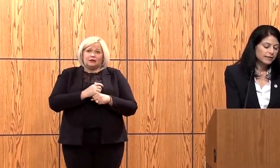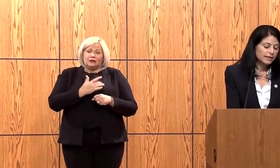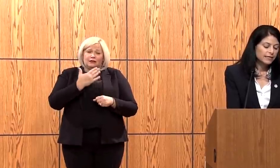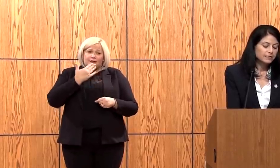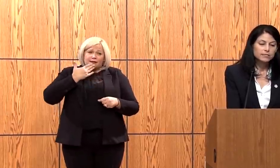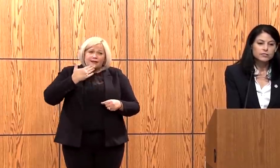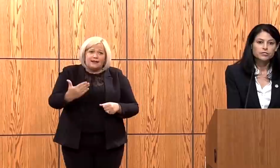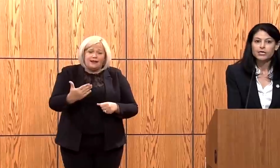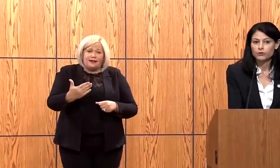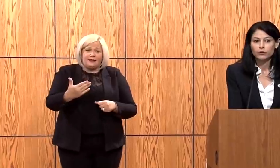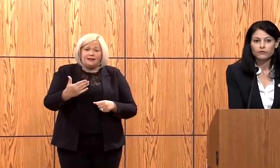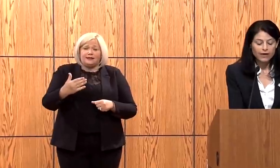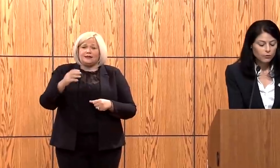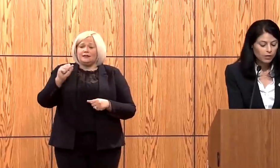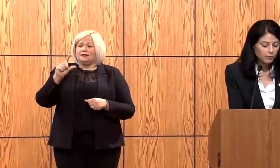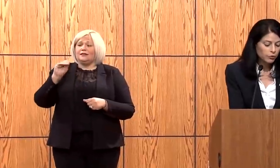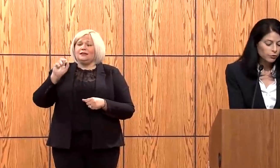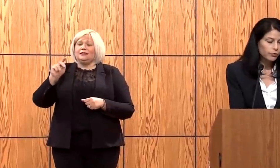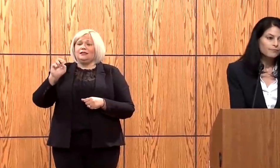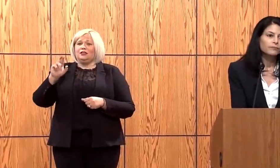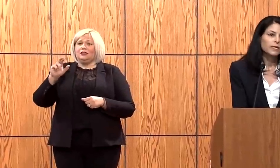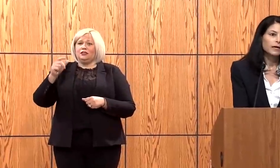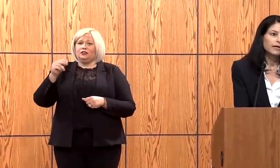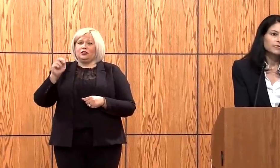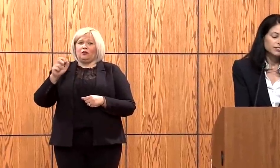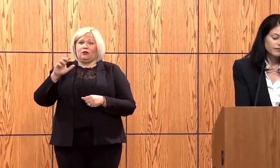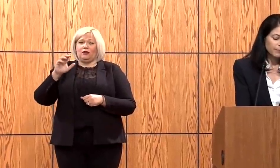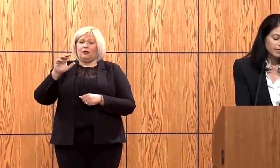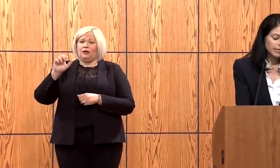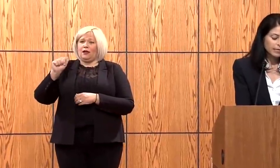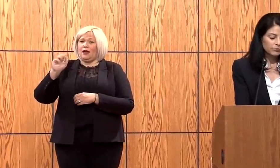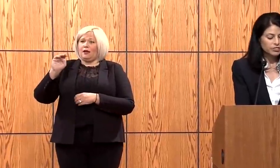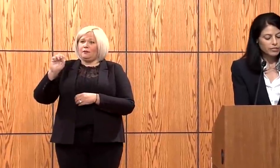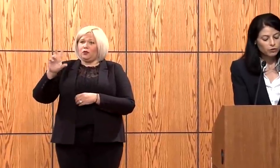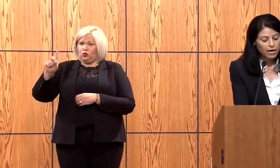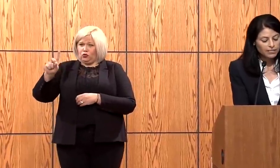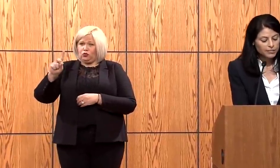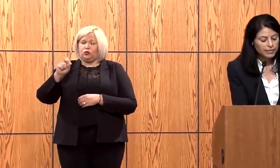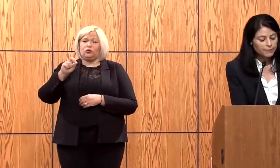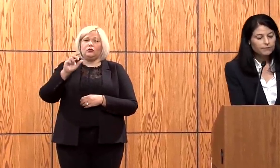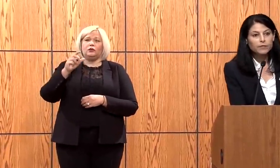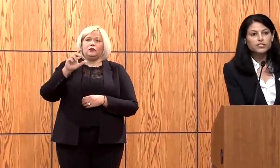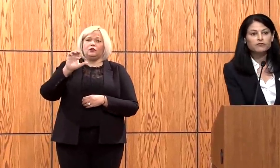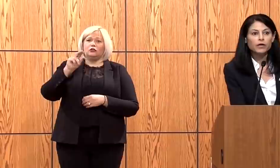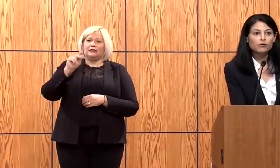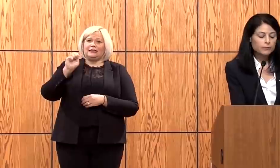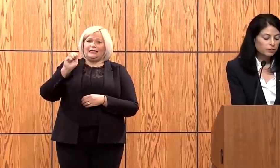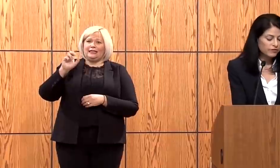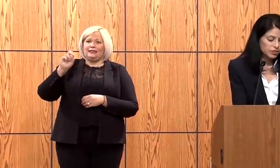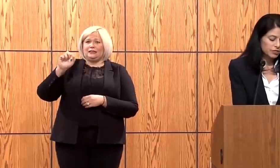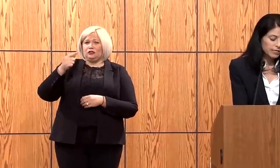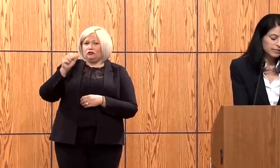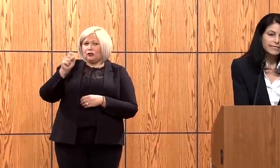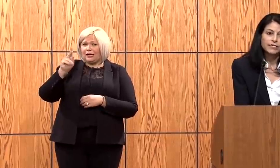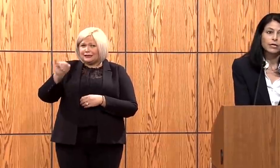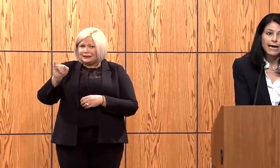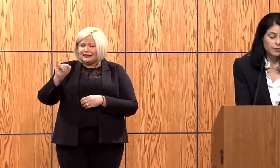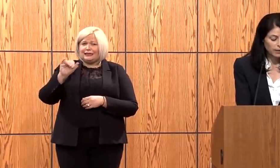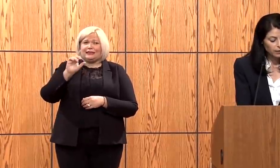WE’RE IN OUR HOME OFFICES HERE AND I JUST WANT TO, WITH DEEP AND I JUST WANT TO, WITH DEEP GRATITUDE, THANK SOLICITOR